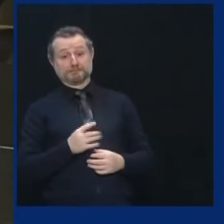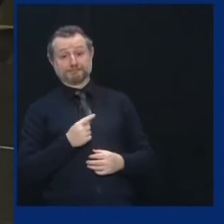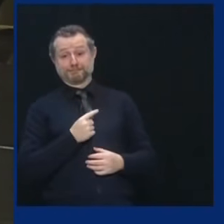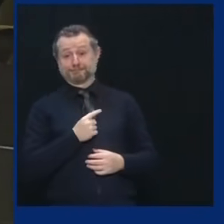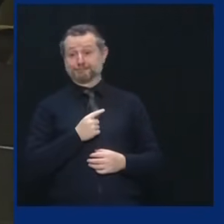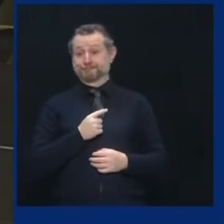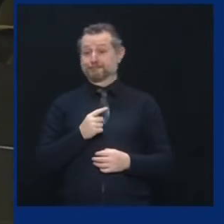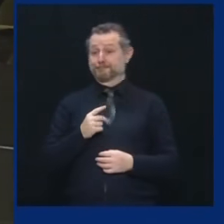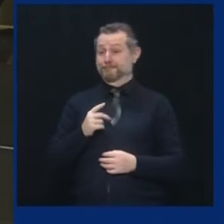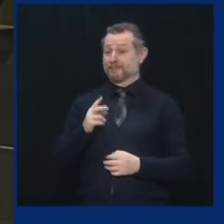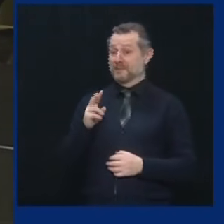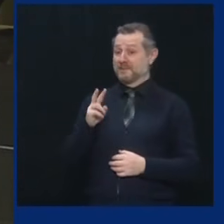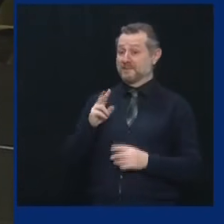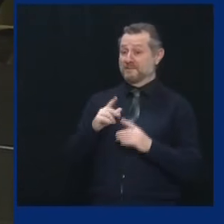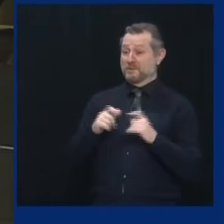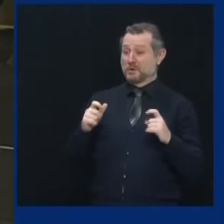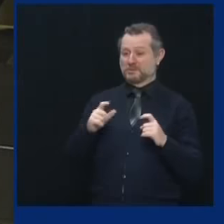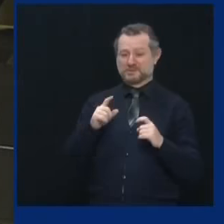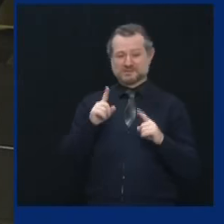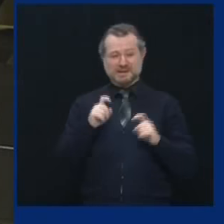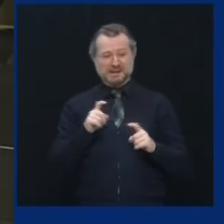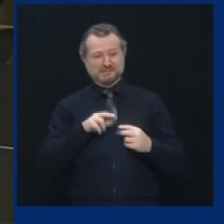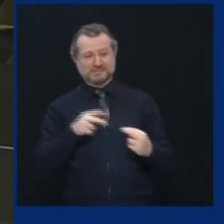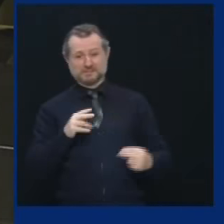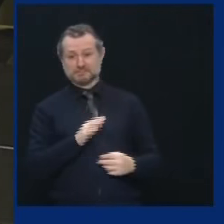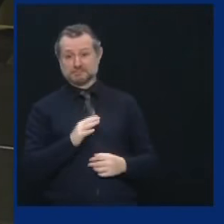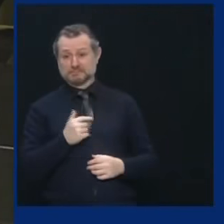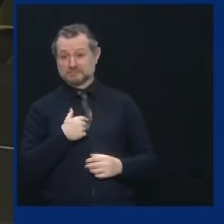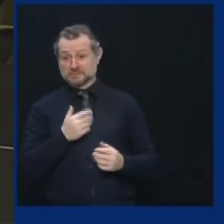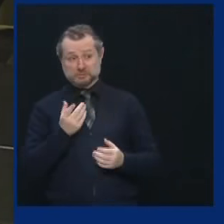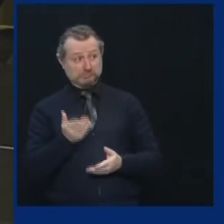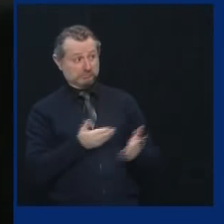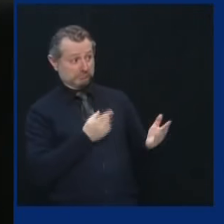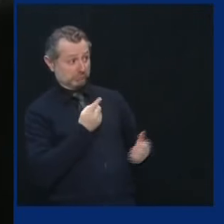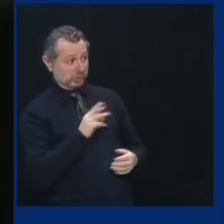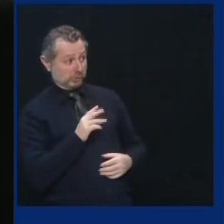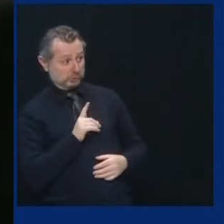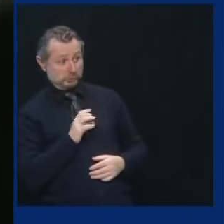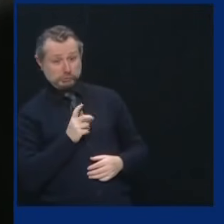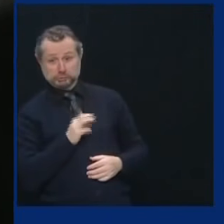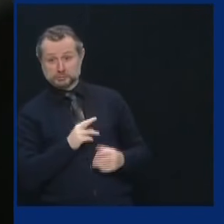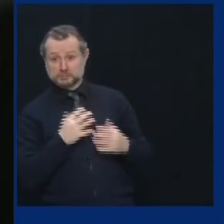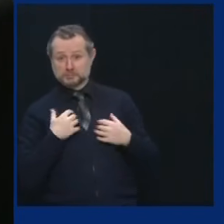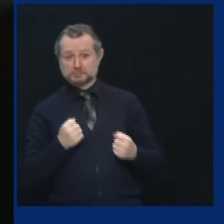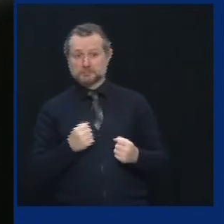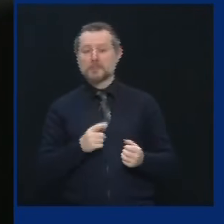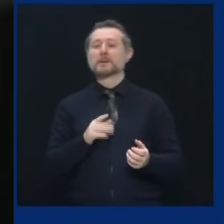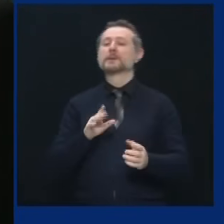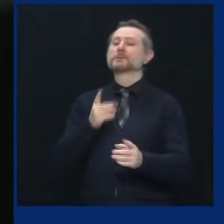VACCINE WILL TAKE SIX TO NINE